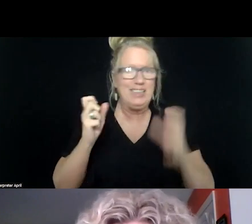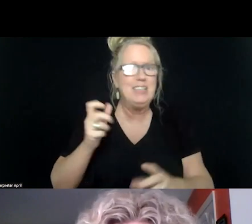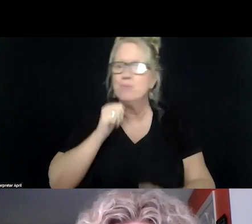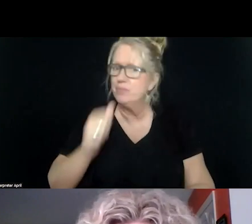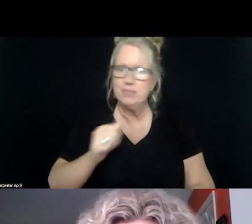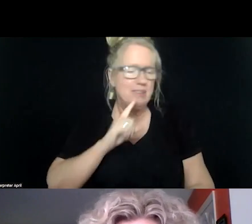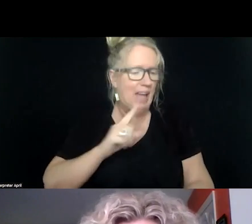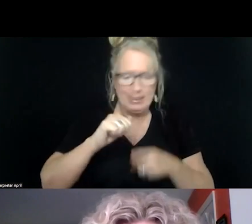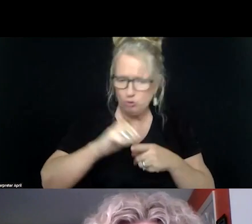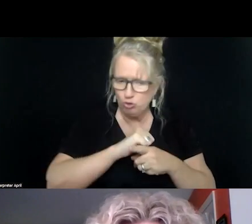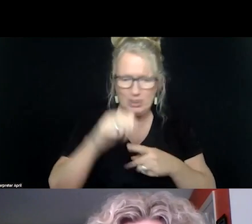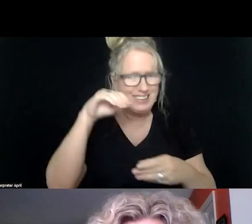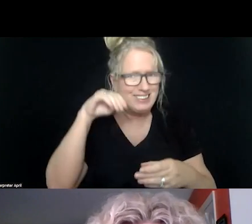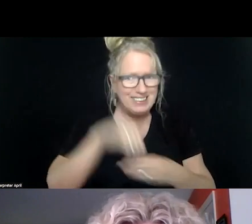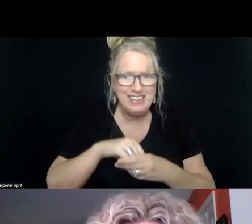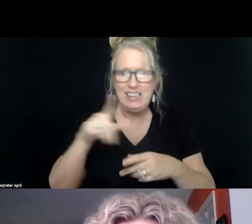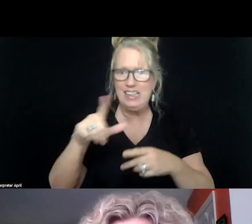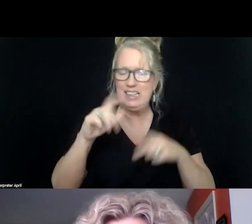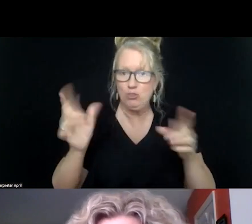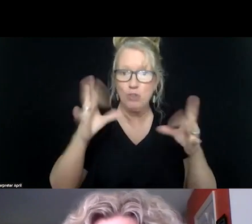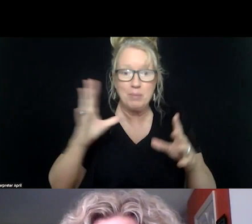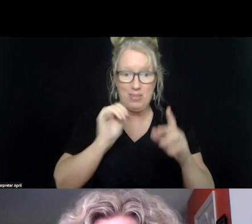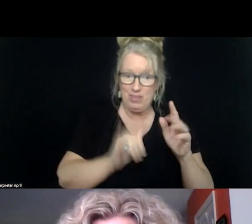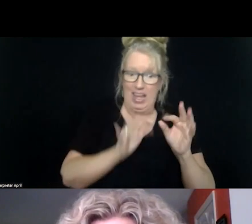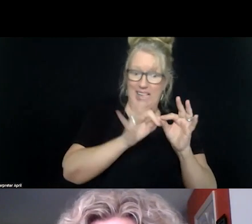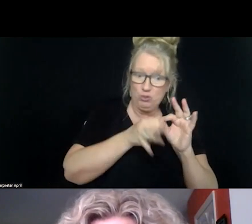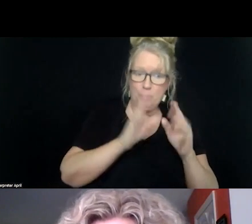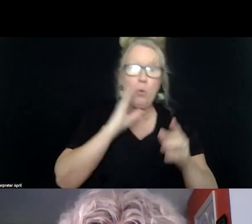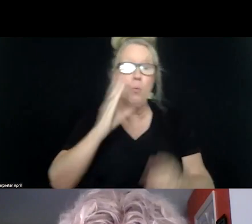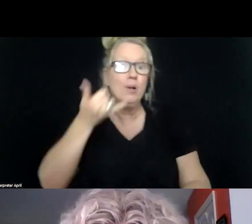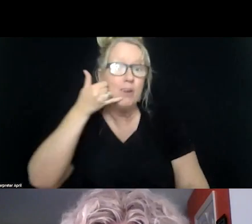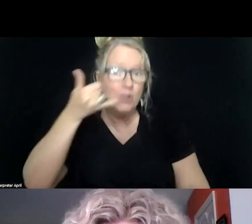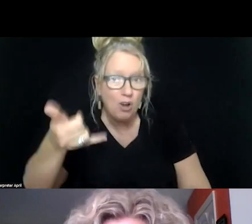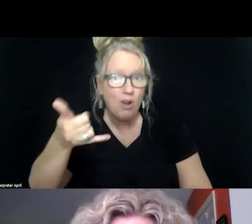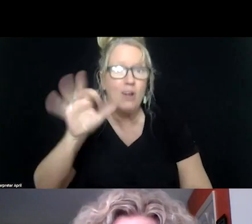IN CRISIS, THAT INTERPRETER WOULD CALL THE 988 CALL CENTER.